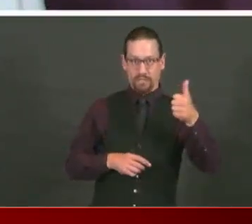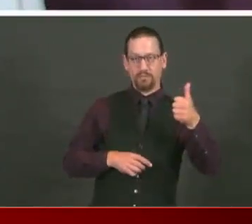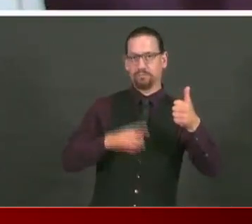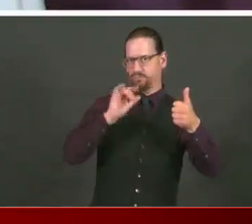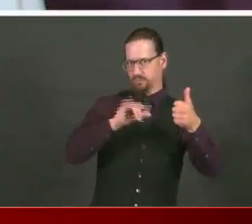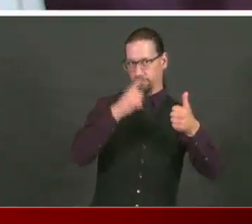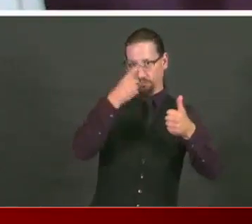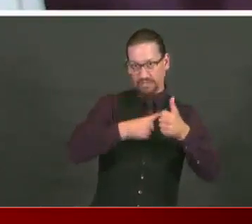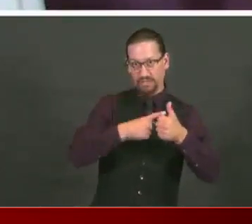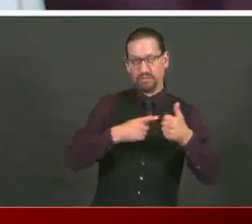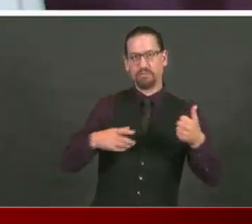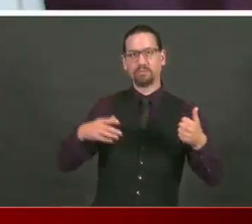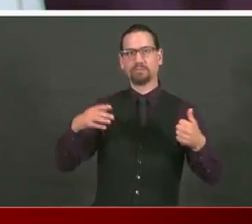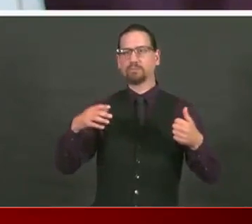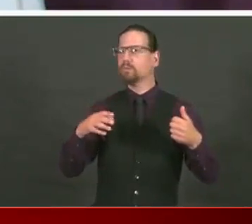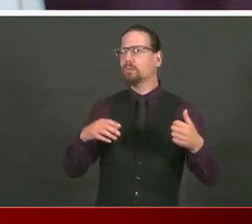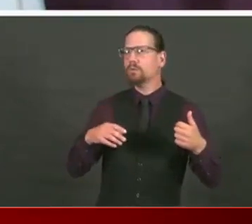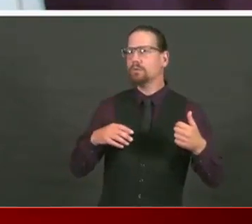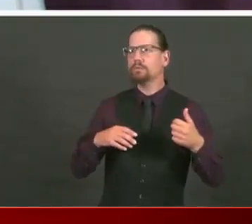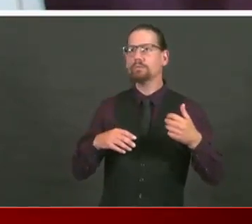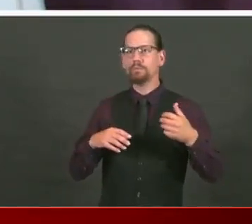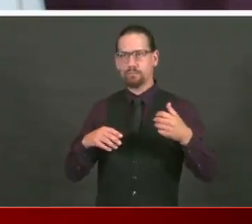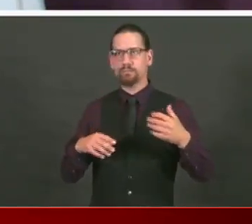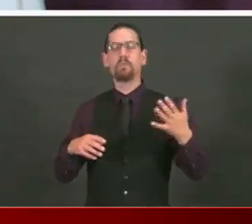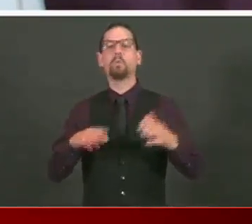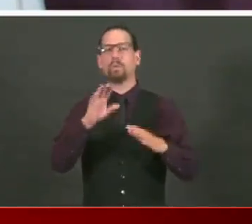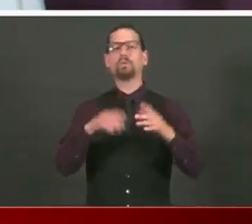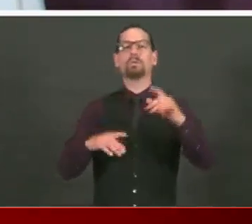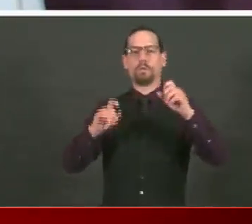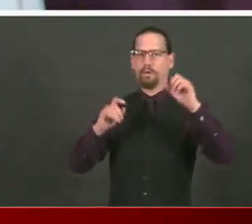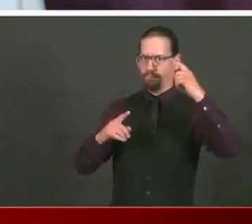IF YOU ARE SICK, I NEED YOU TO STAY HOME AND YOU WILL BE PAID